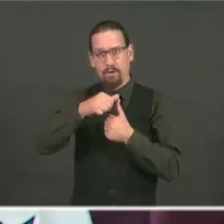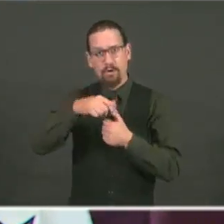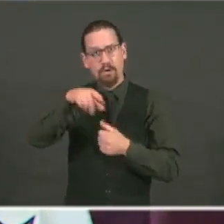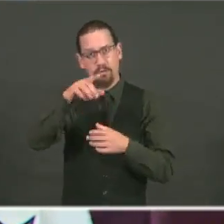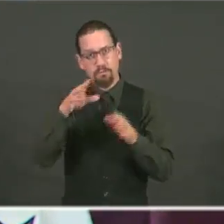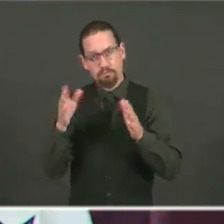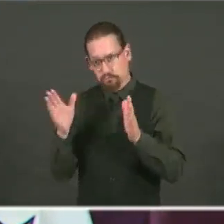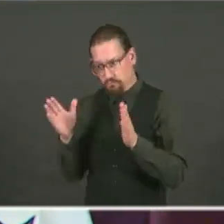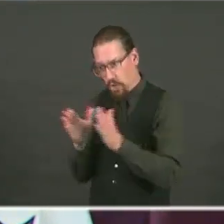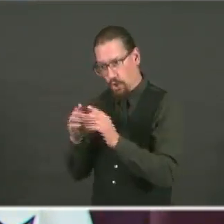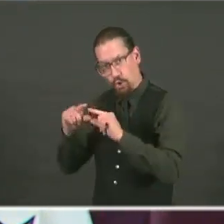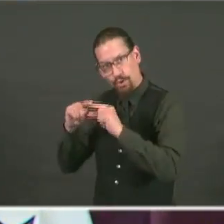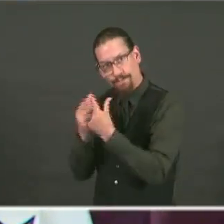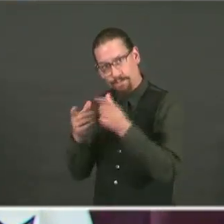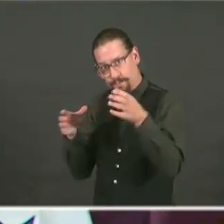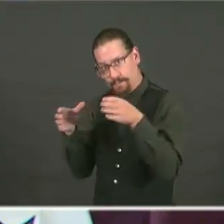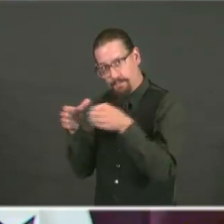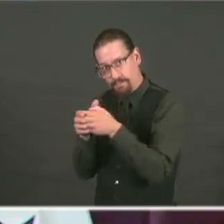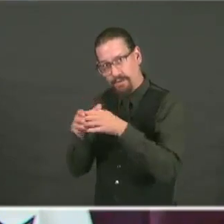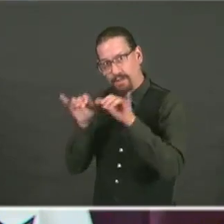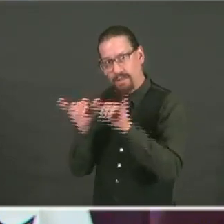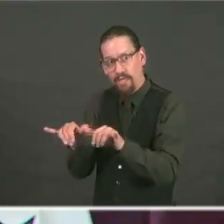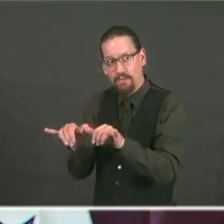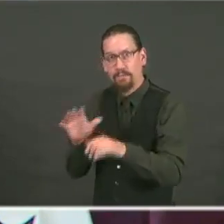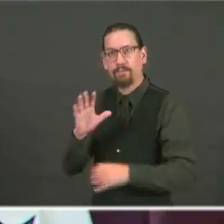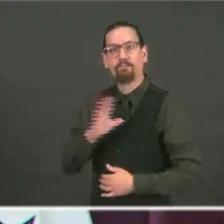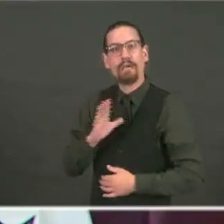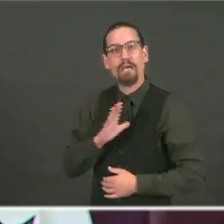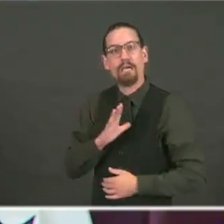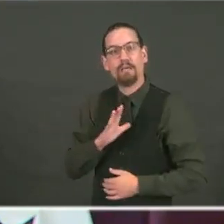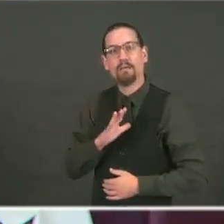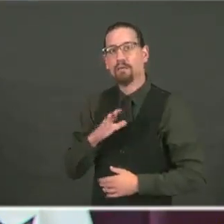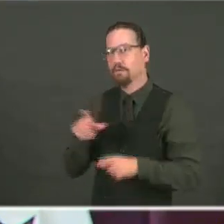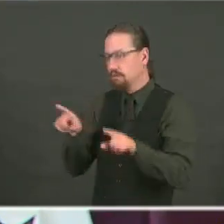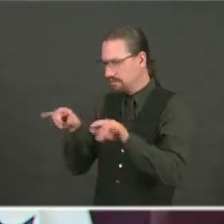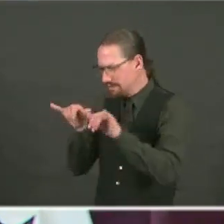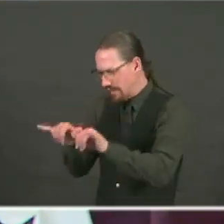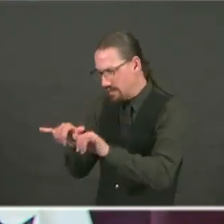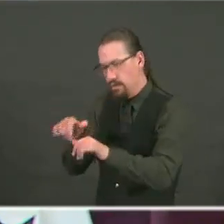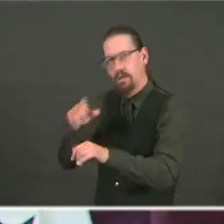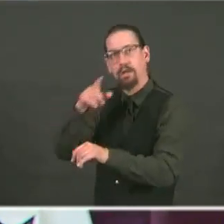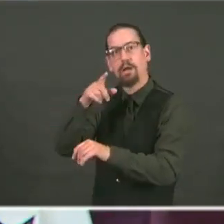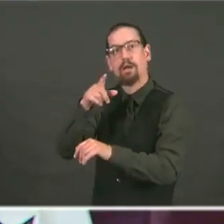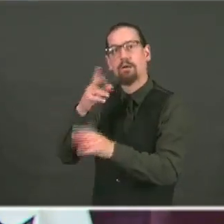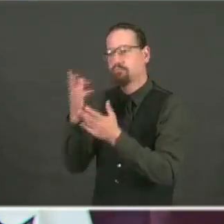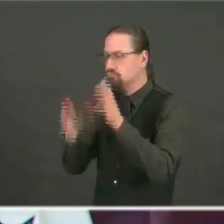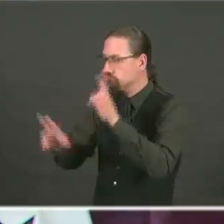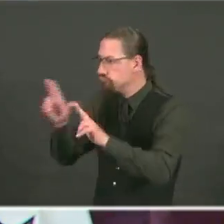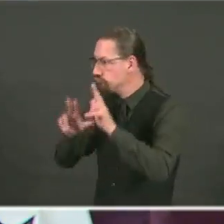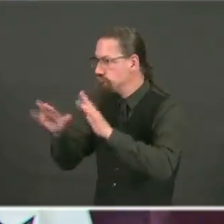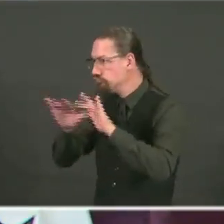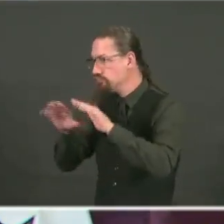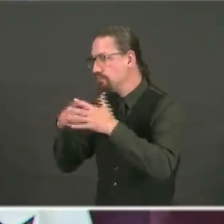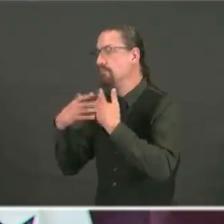PROBLEM. IF YOU HANG OUT WITH A DIFFERENT FIVE OR 10 PEOPLE EVERY NIGHT,